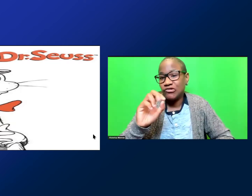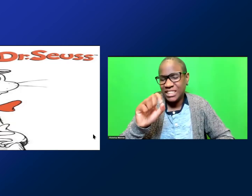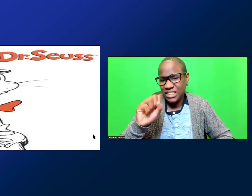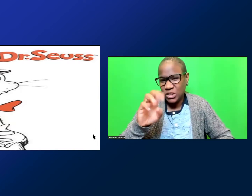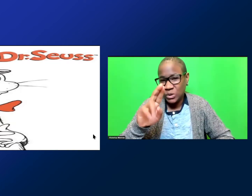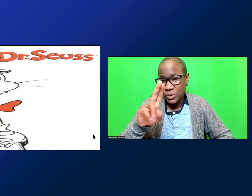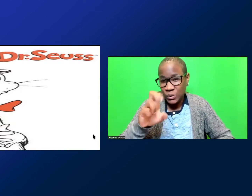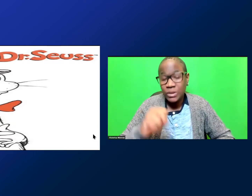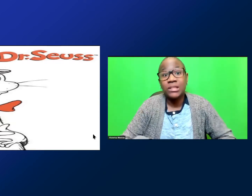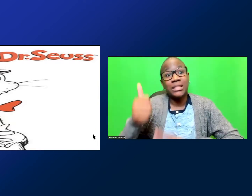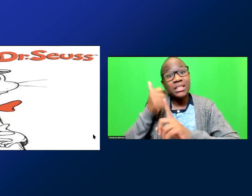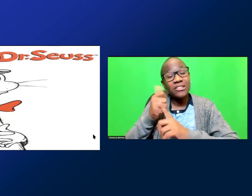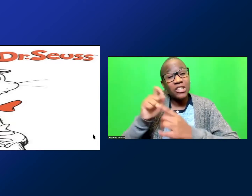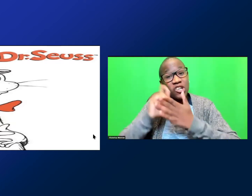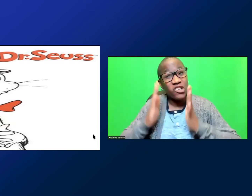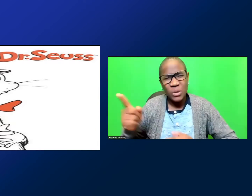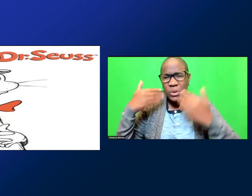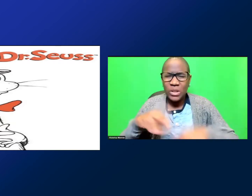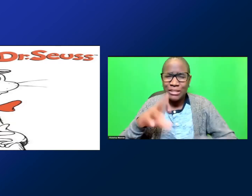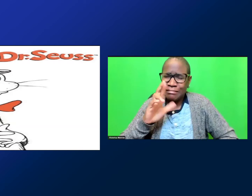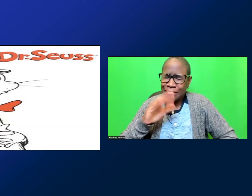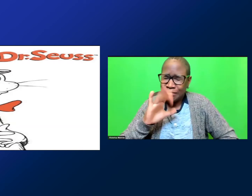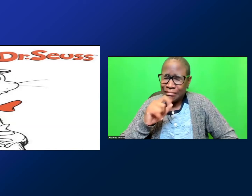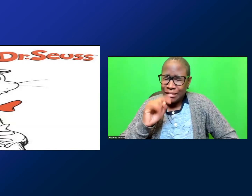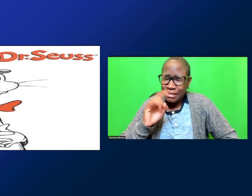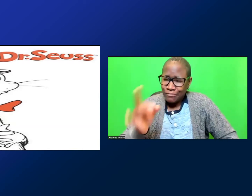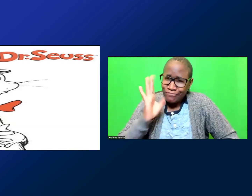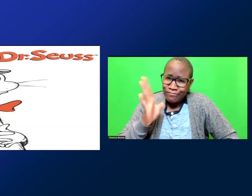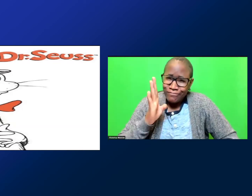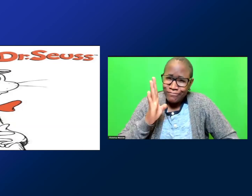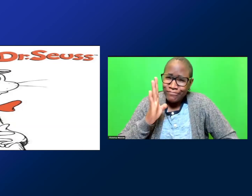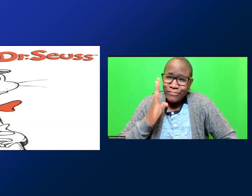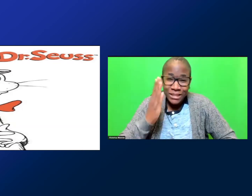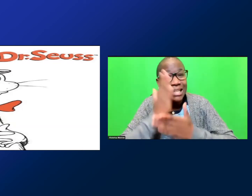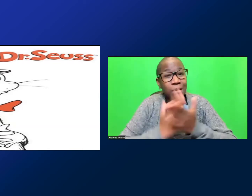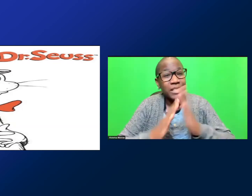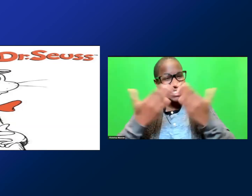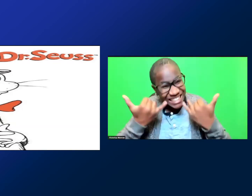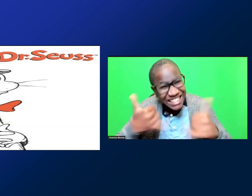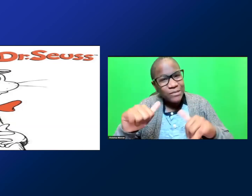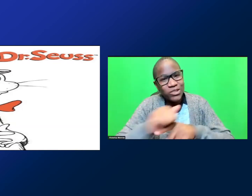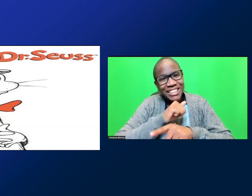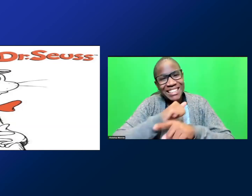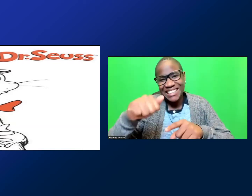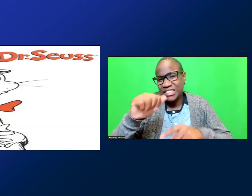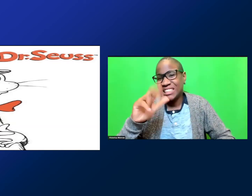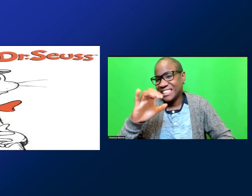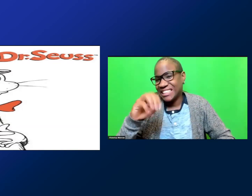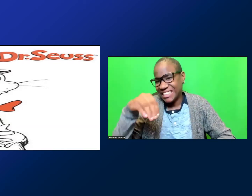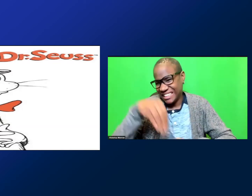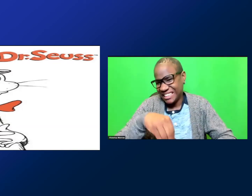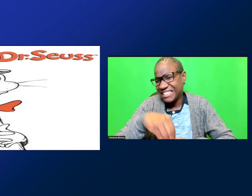author dr seuss took his cues from those racist characters to form the character cat in fact dr